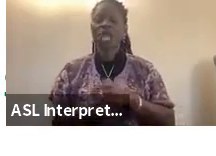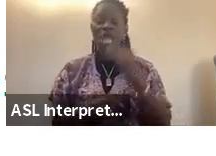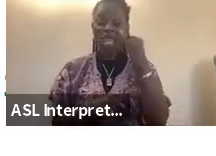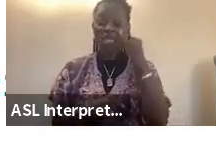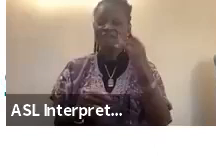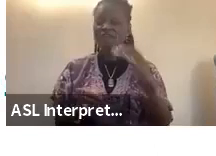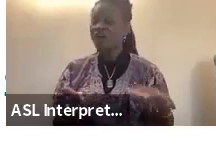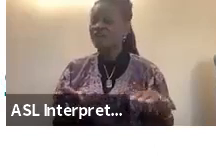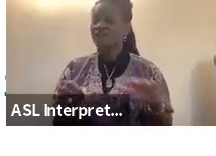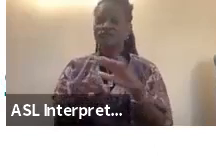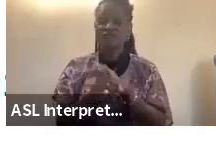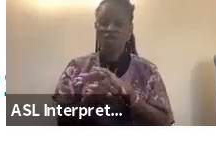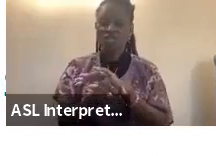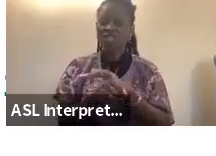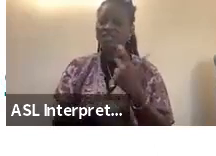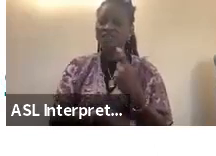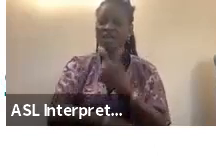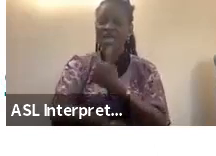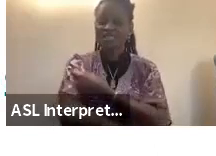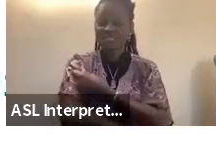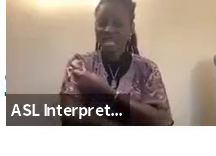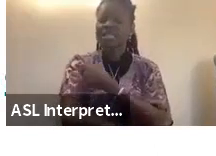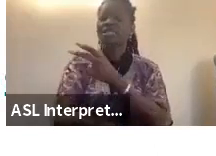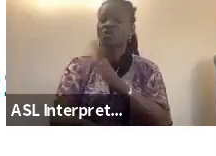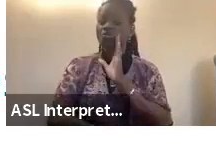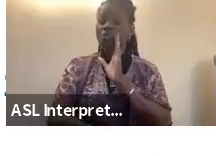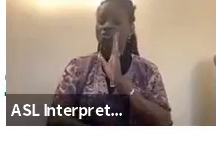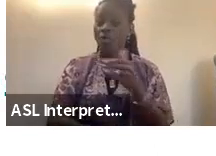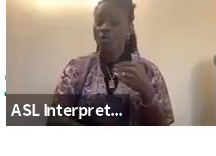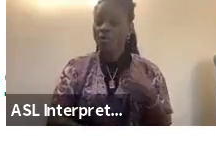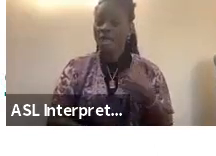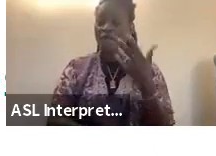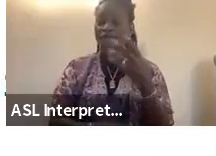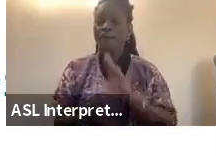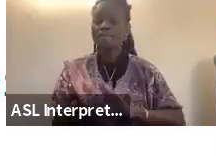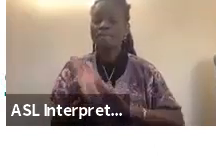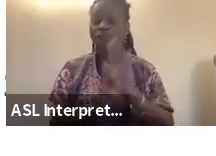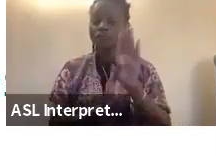Pfizer boosters are available and recommended for adults over the age of